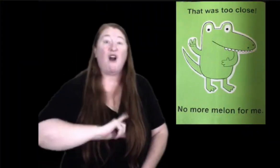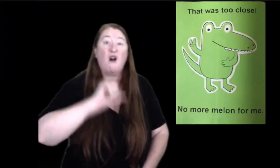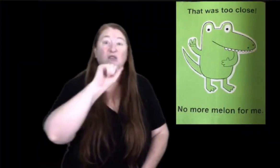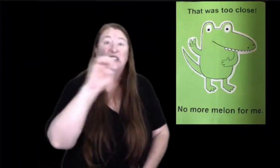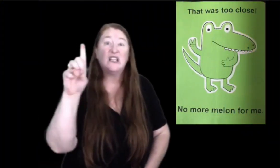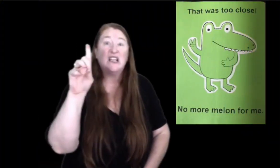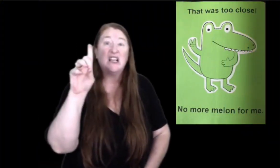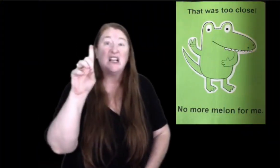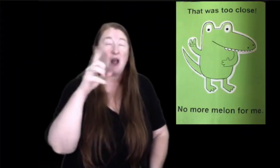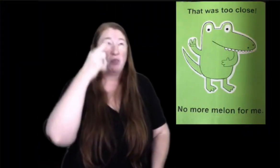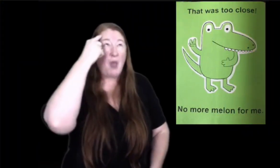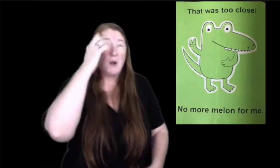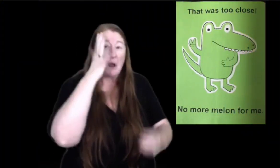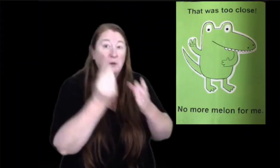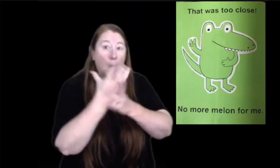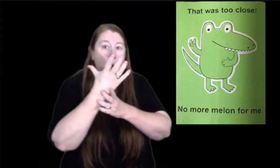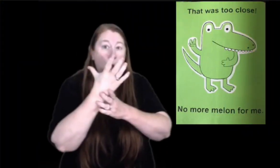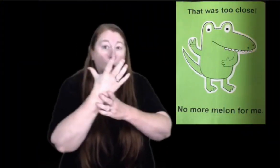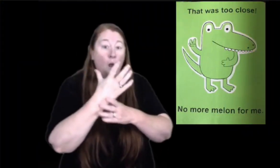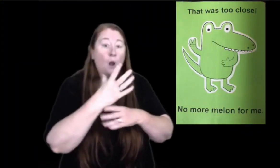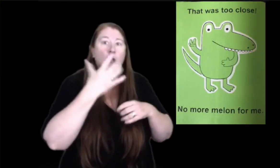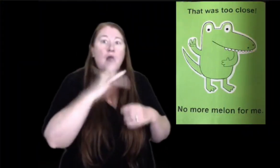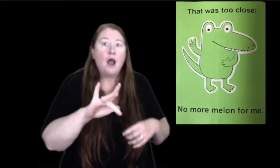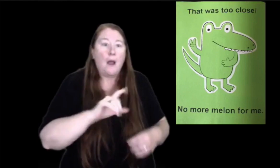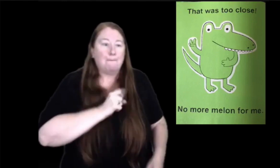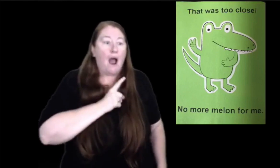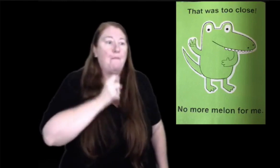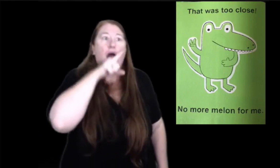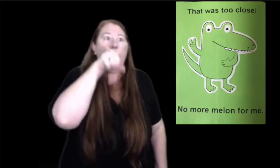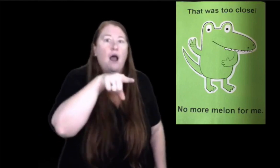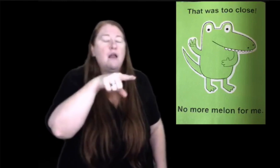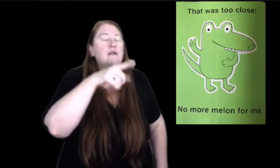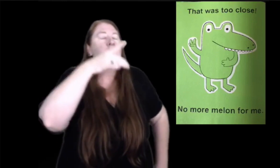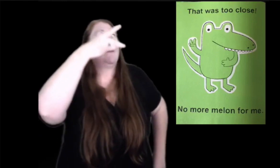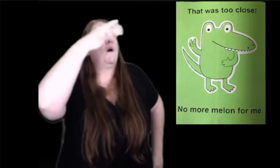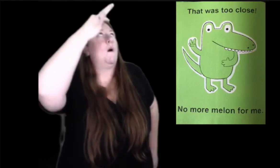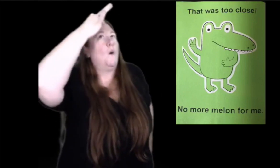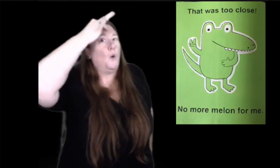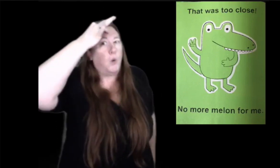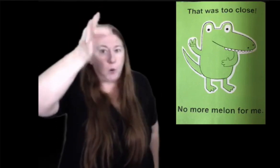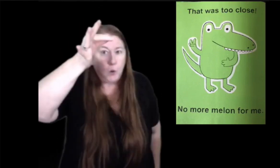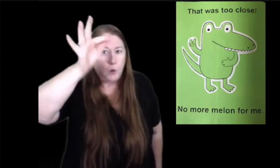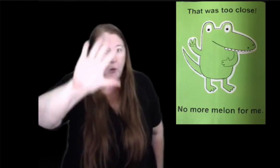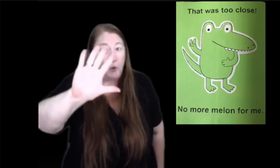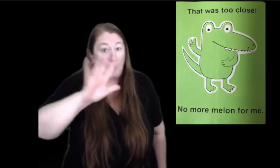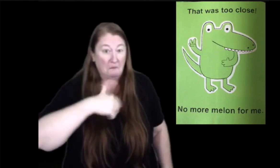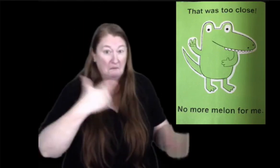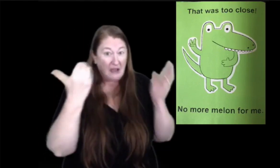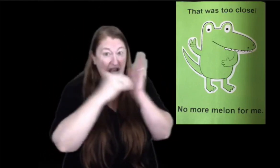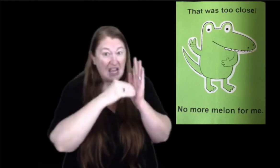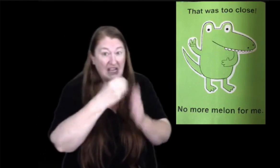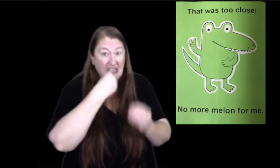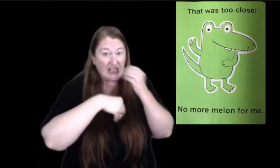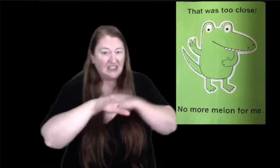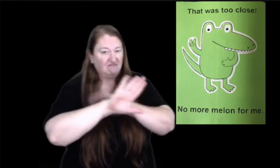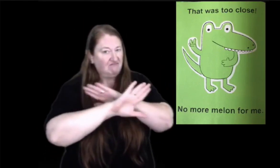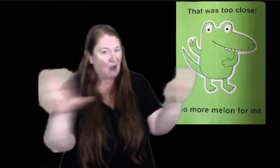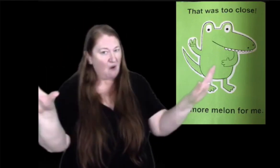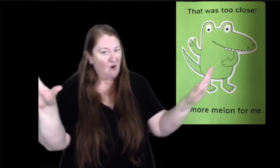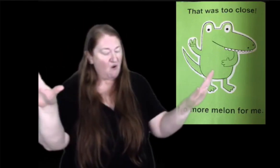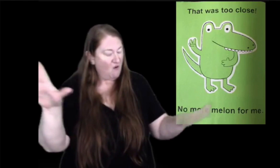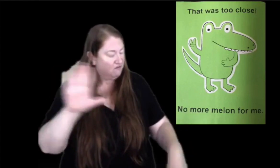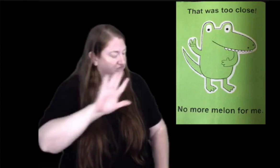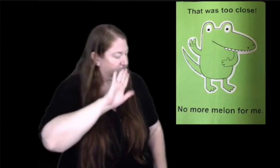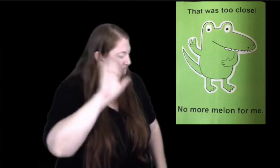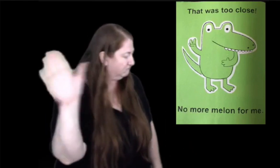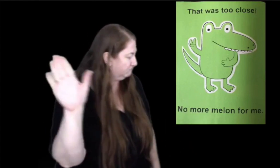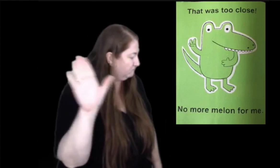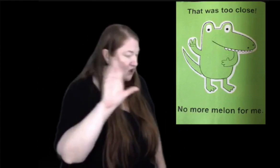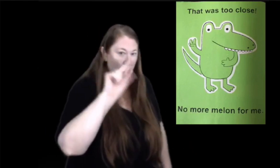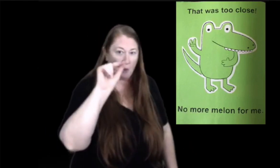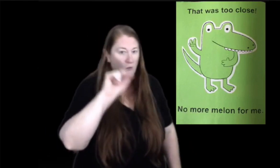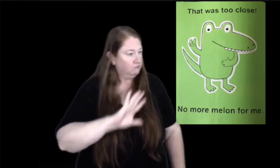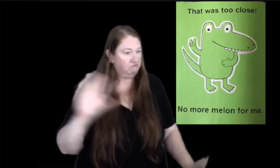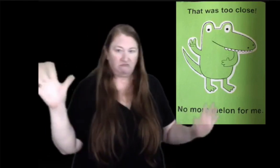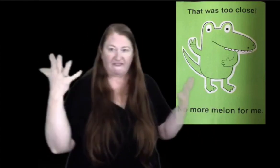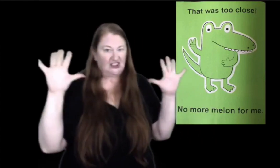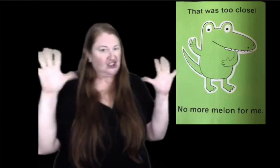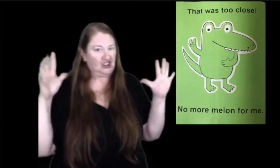I swallowed a seed, and thought it would grow inside me but it came out. It was too close, I was lucky, I will never eat again.